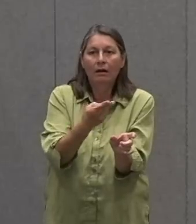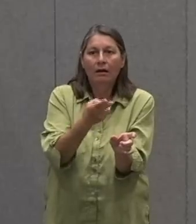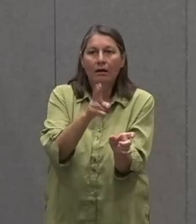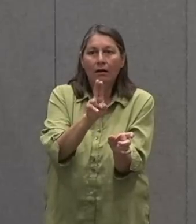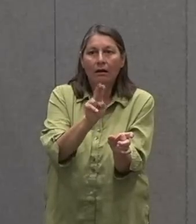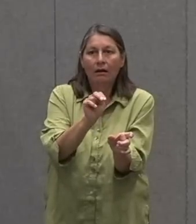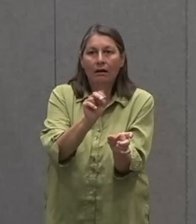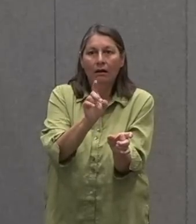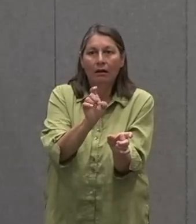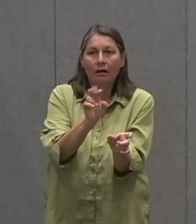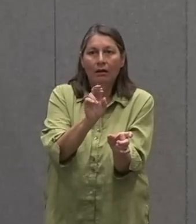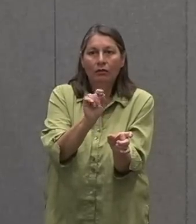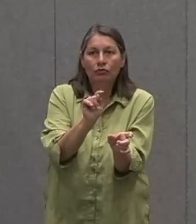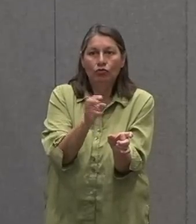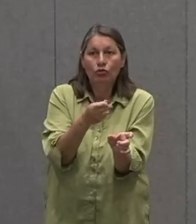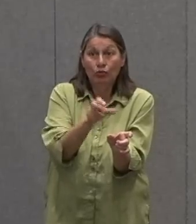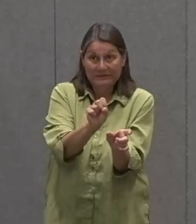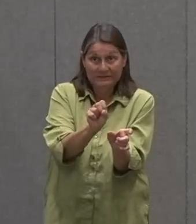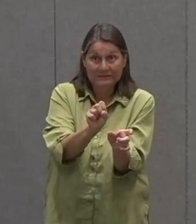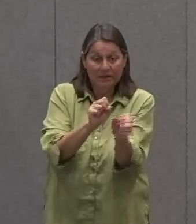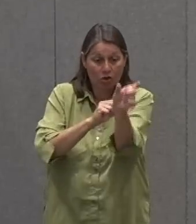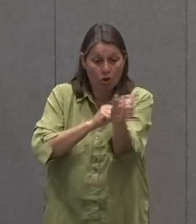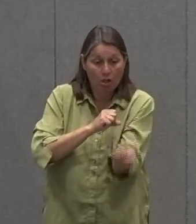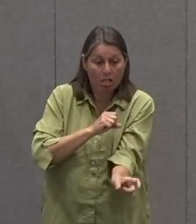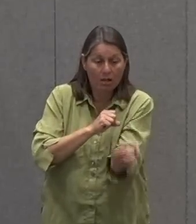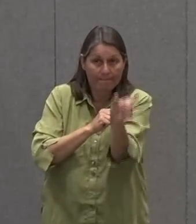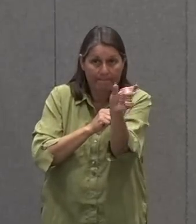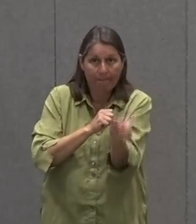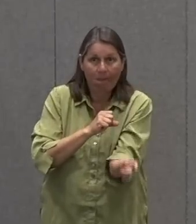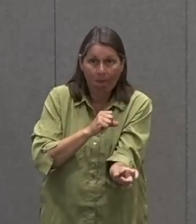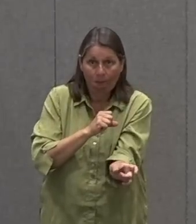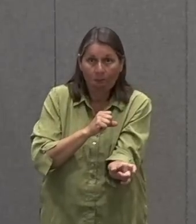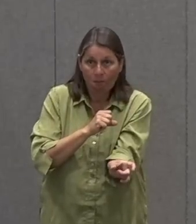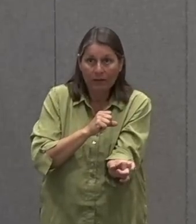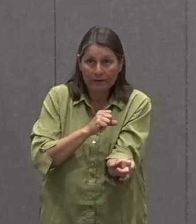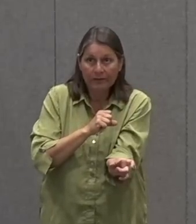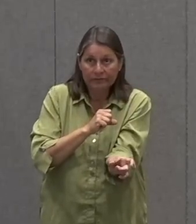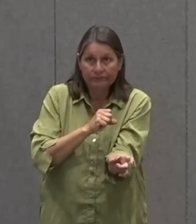I know that from my number 47 and 125 thousandths